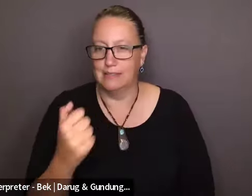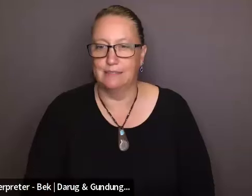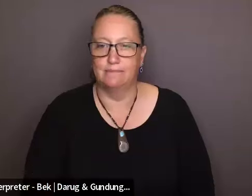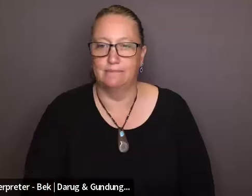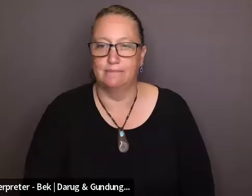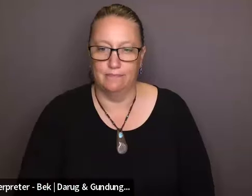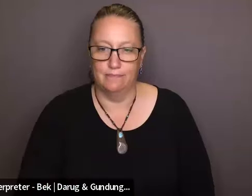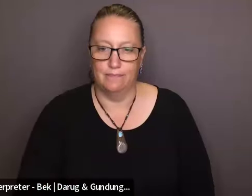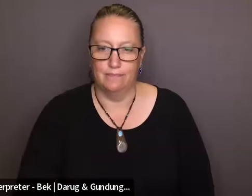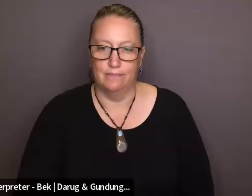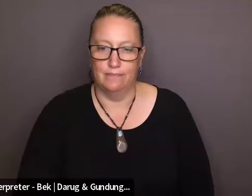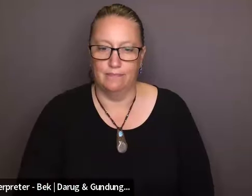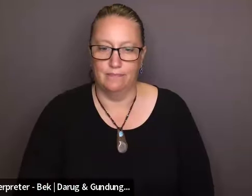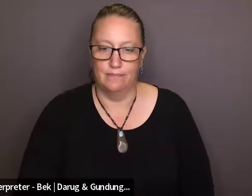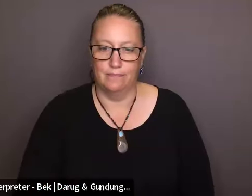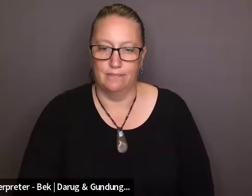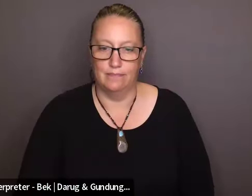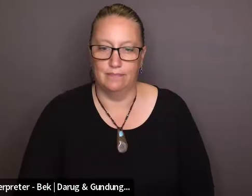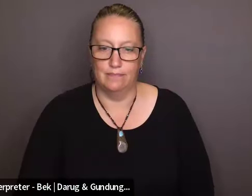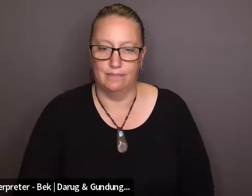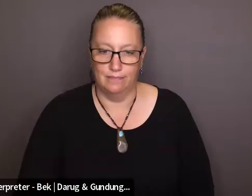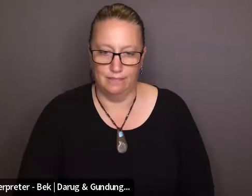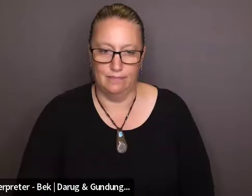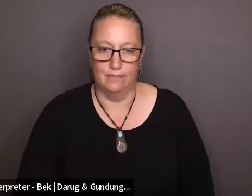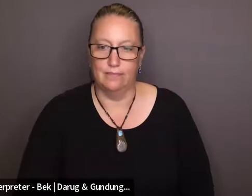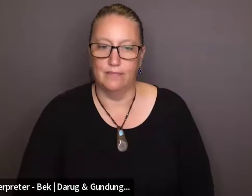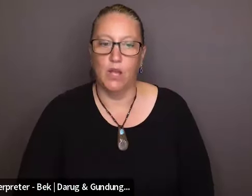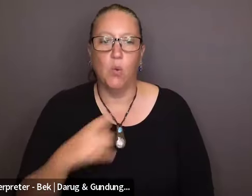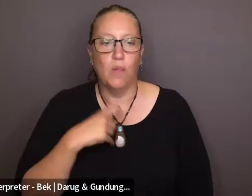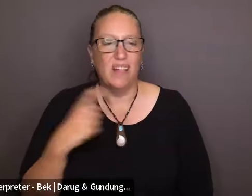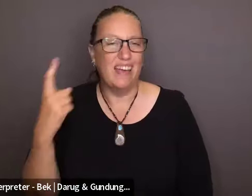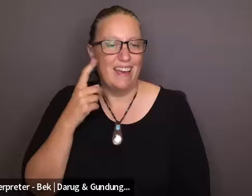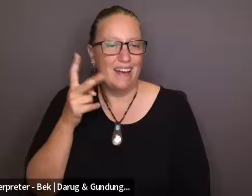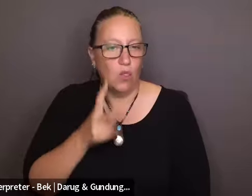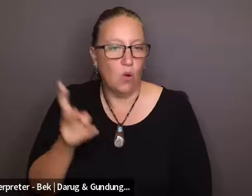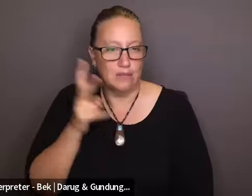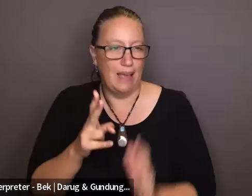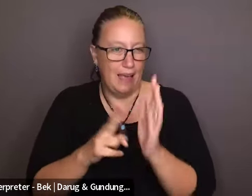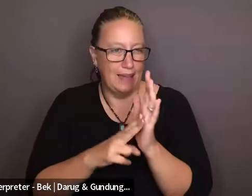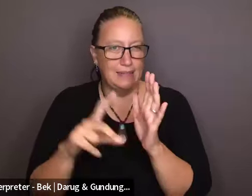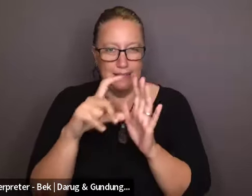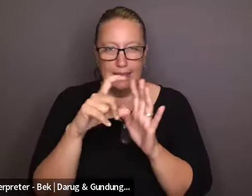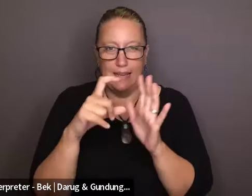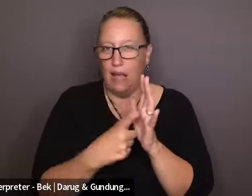round. At the National Disability Research Partnership, or the